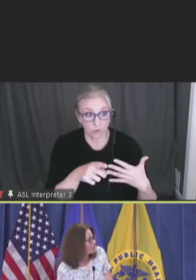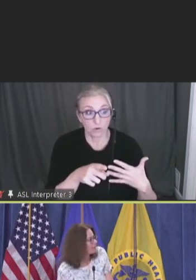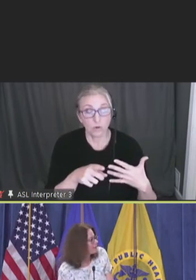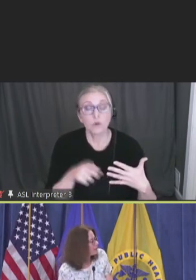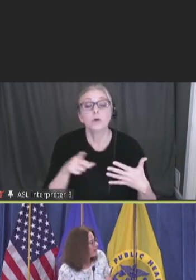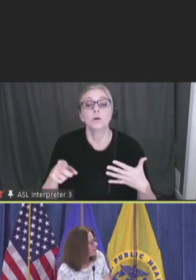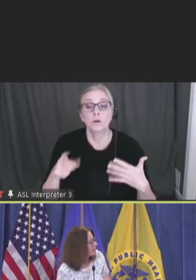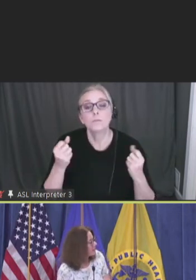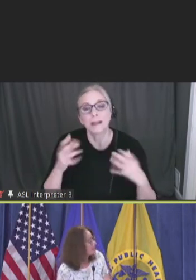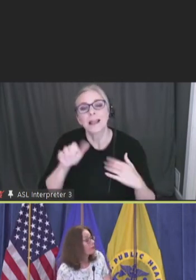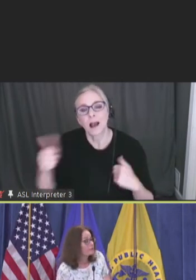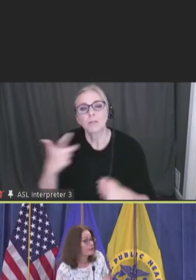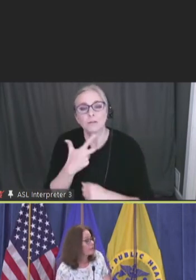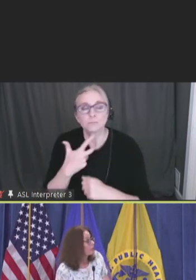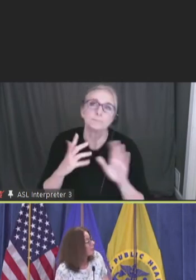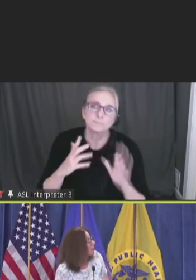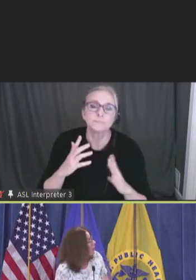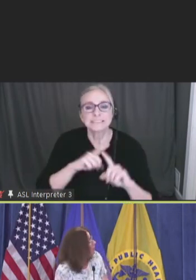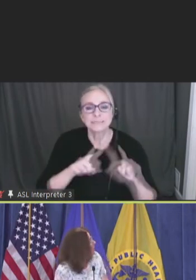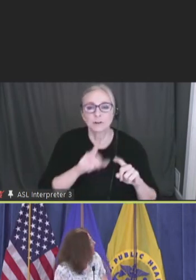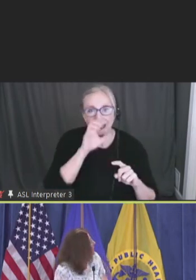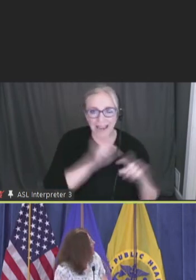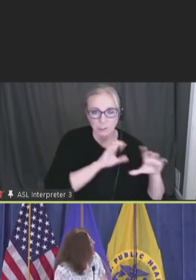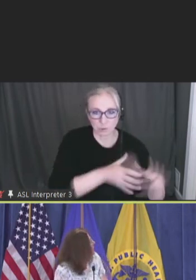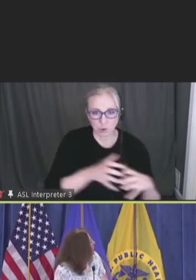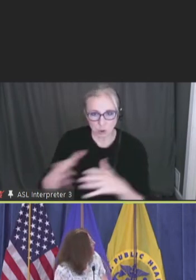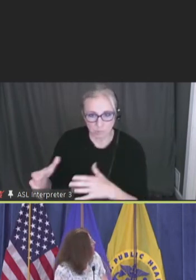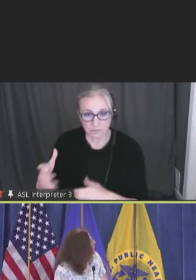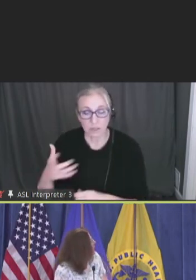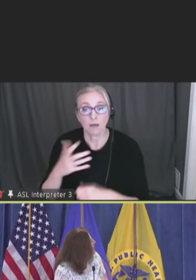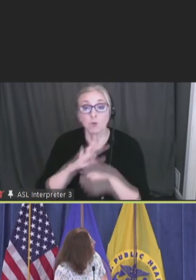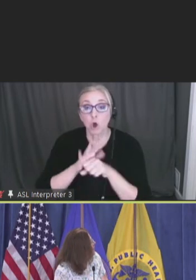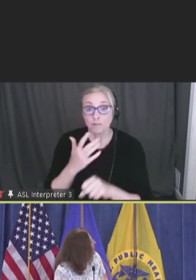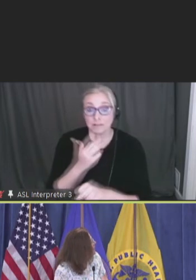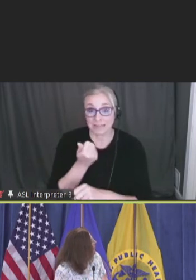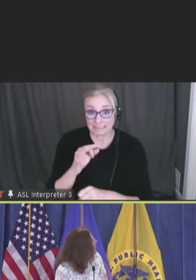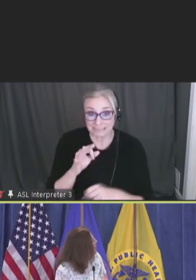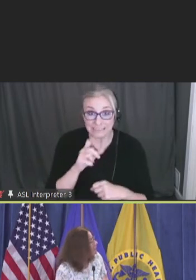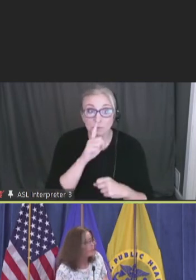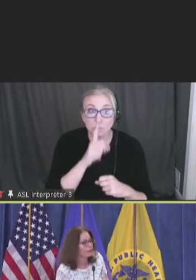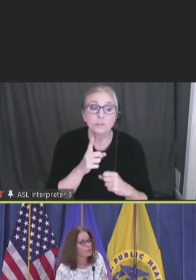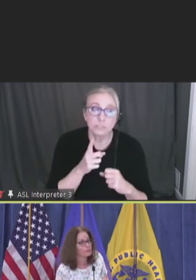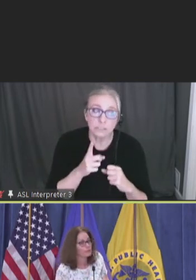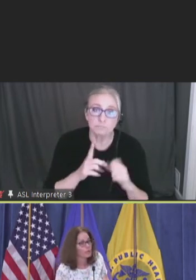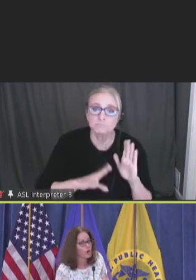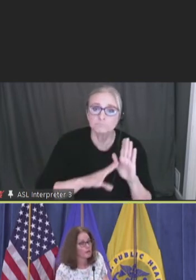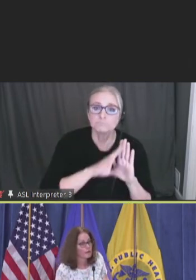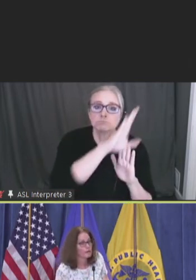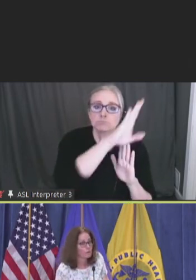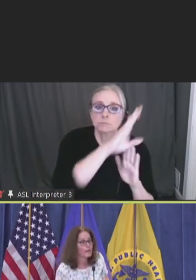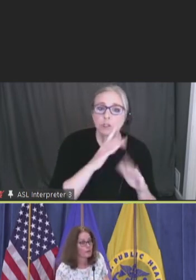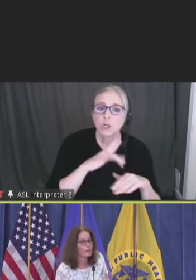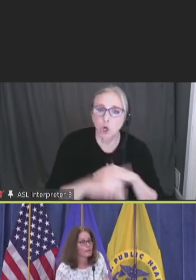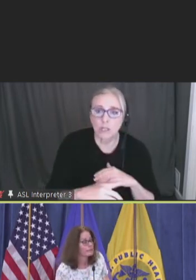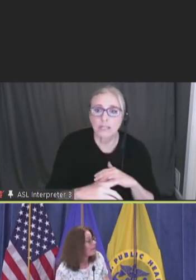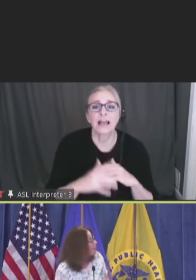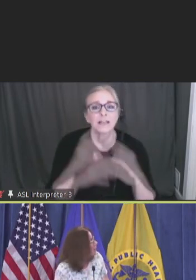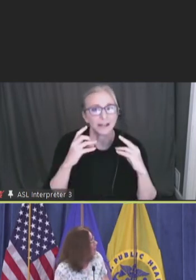other vaccines -- for the different age groups with COVID-19, it was fairly rapid uptake very early on and then it quite quickly tapered off.